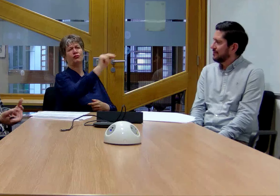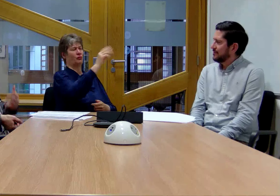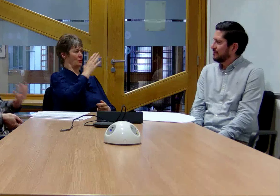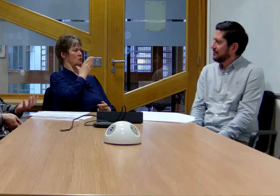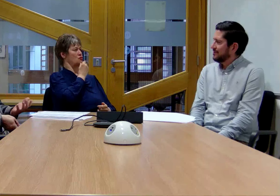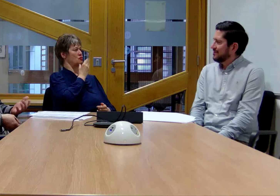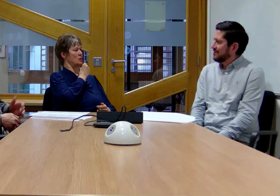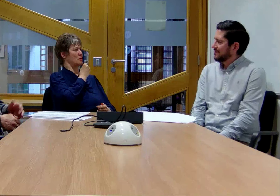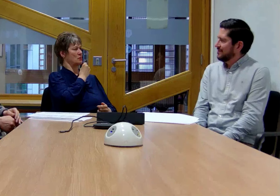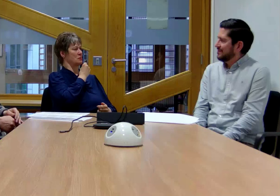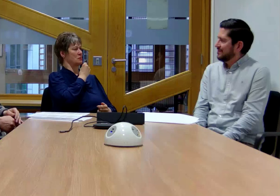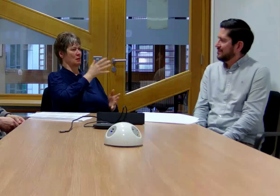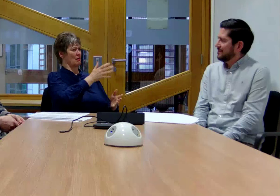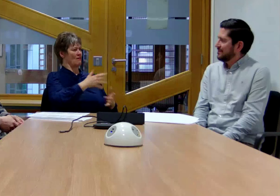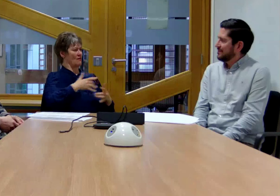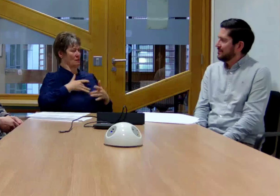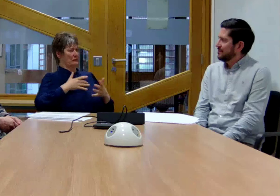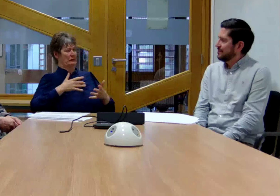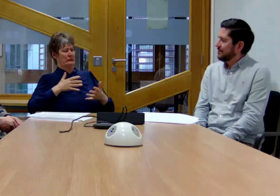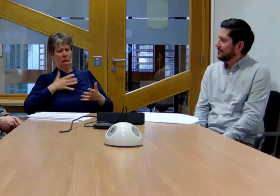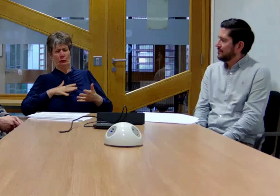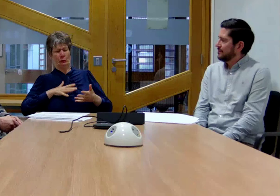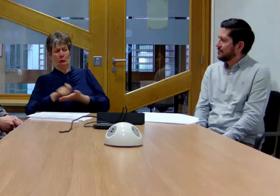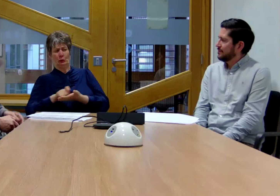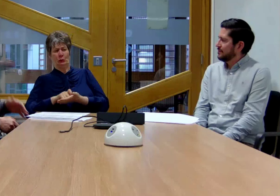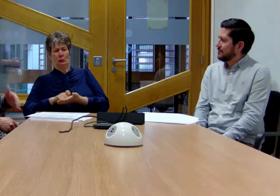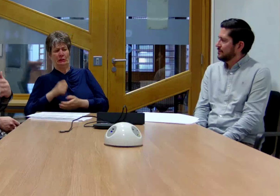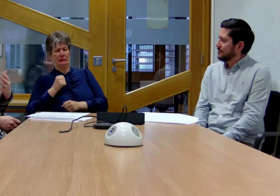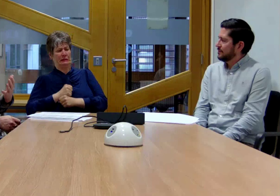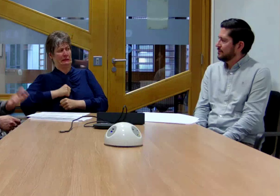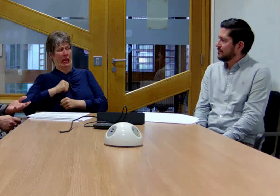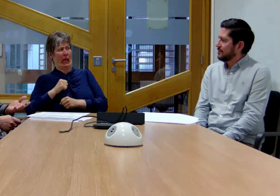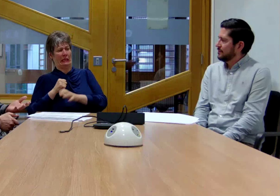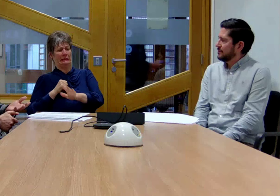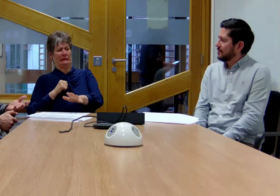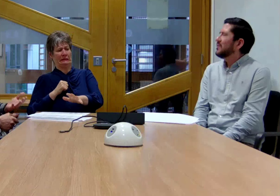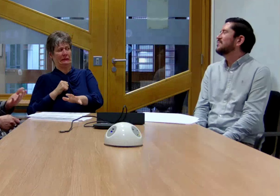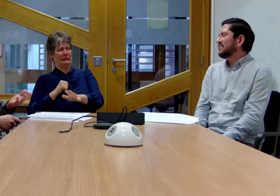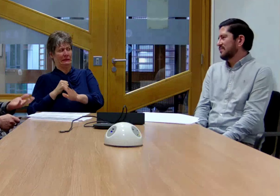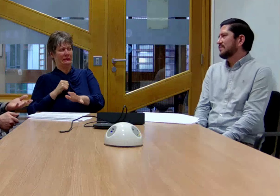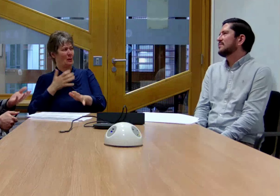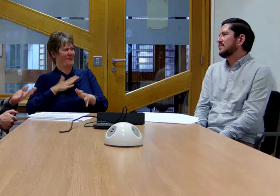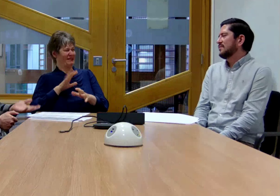not as comfortable in writing Gaelic or dealing with public bodies in Gaelic, and maybe some